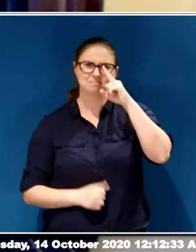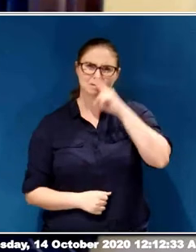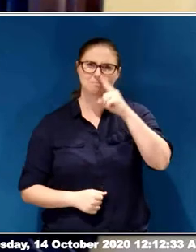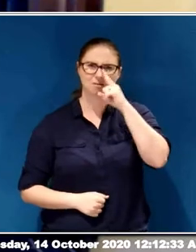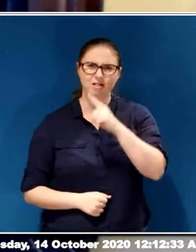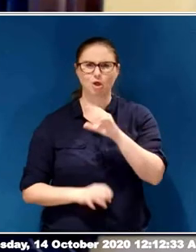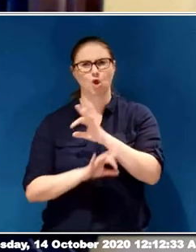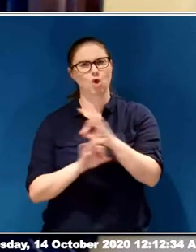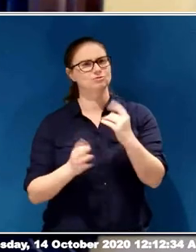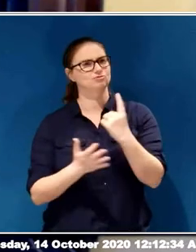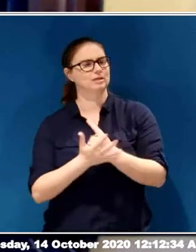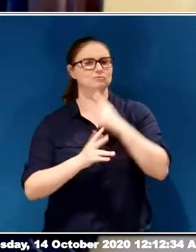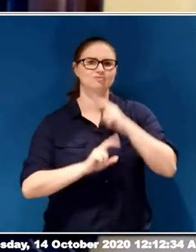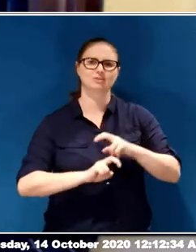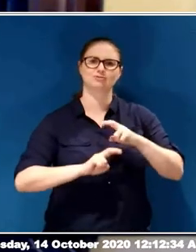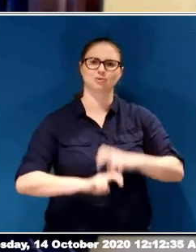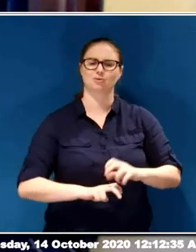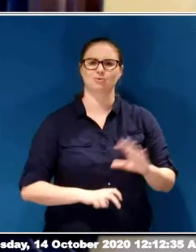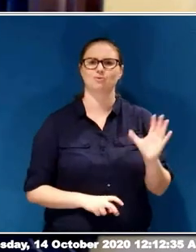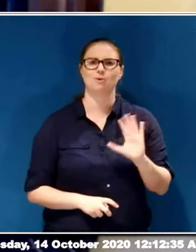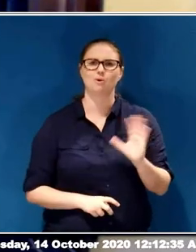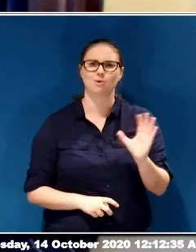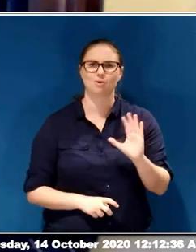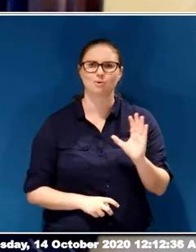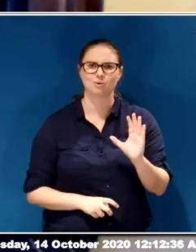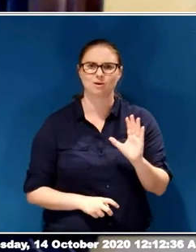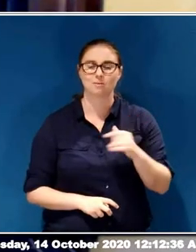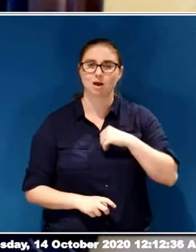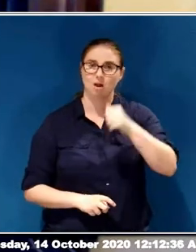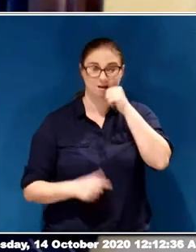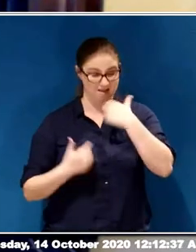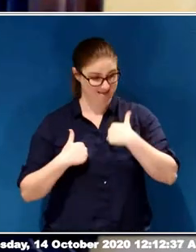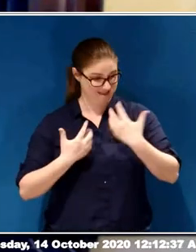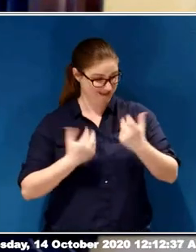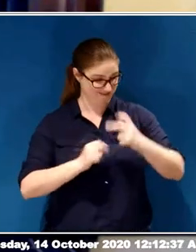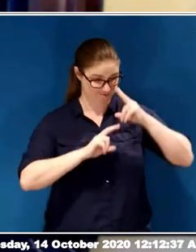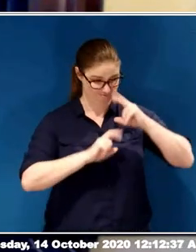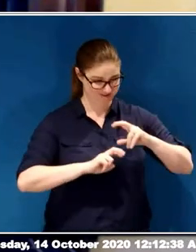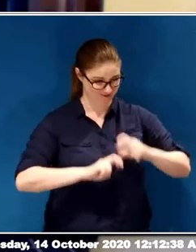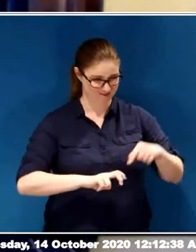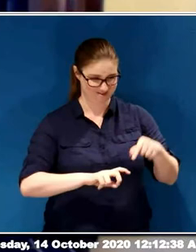who aren't here with us, and who are experiencing these educational failures